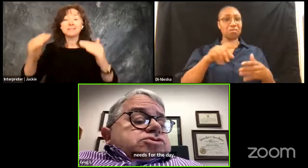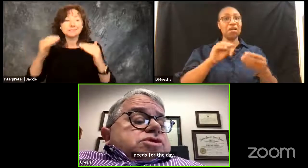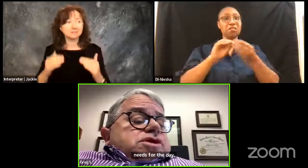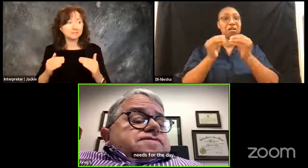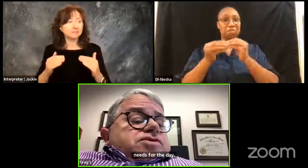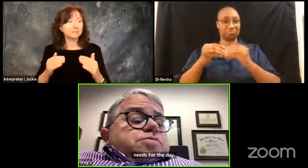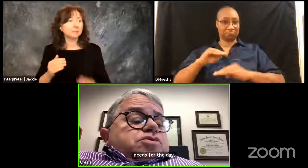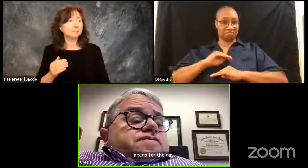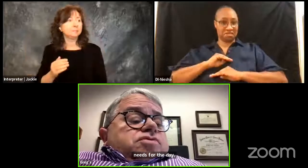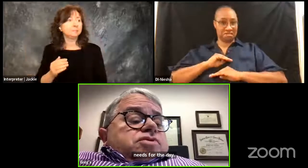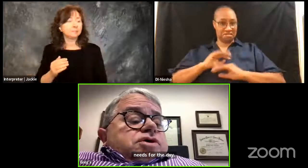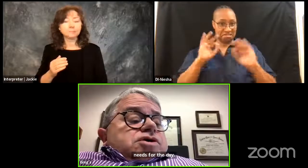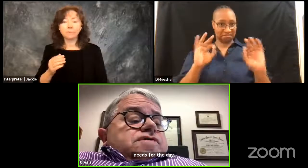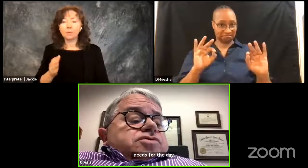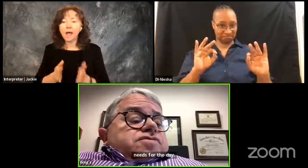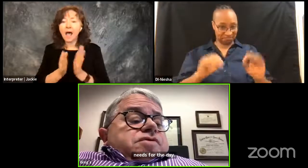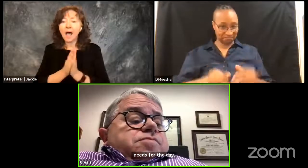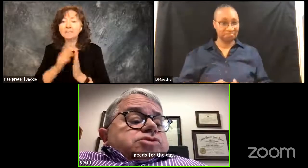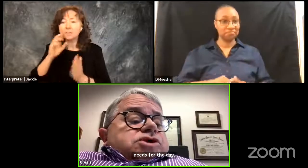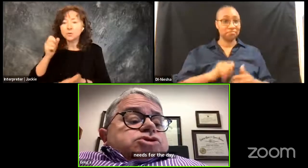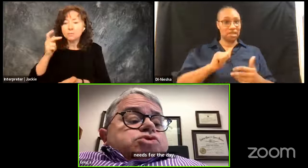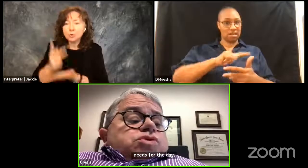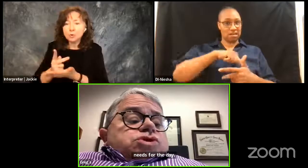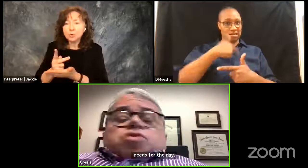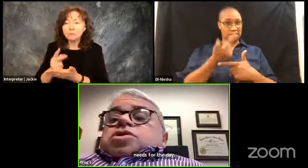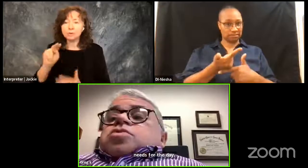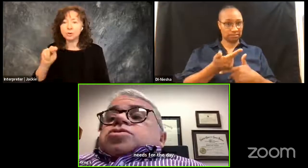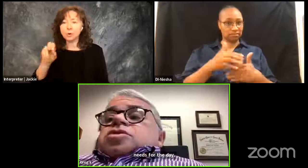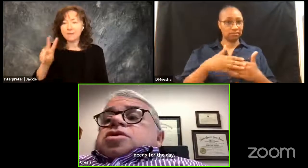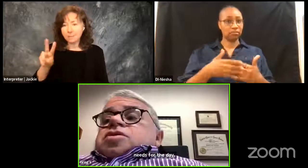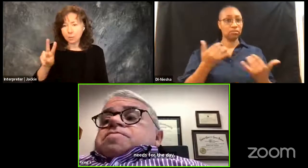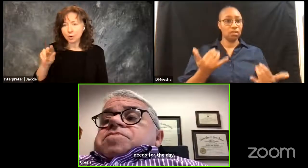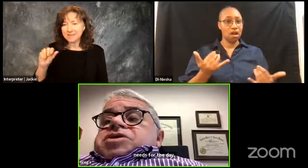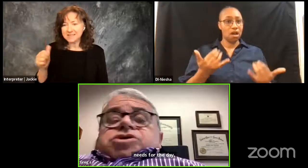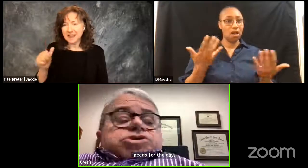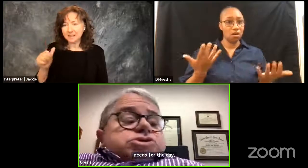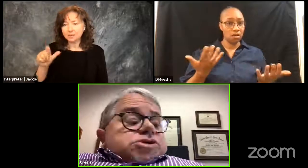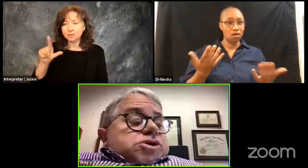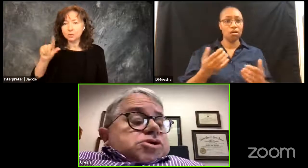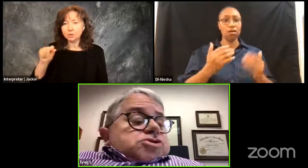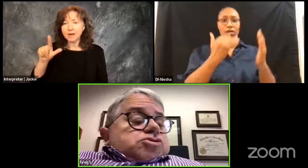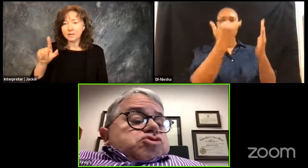to have the approval of the November 10th, 2021 minutes.